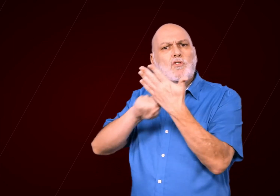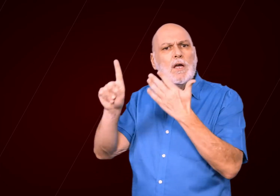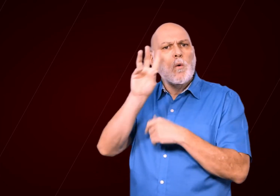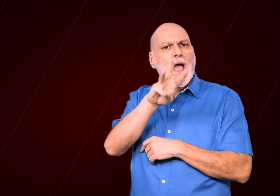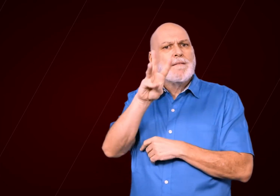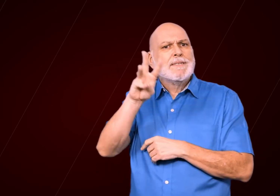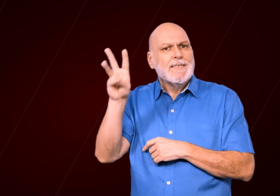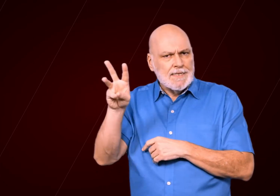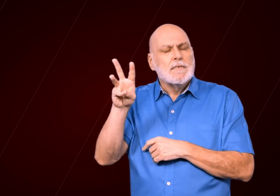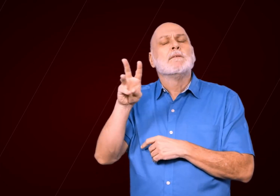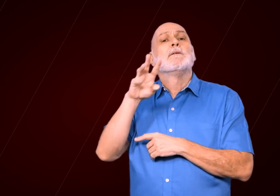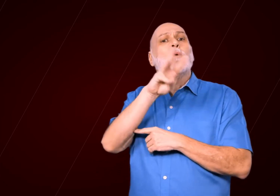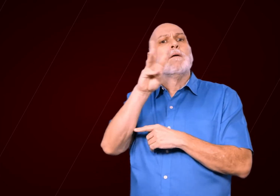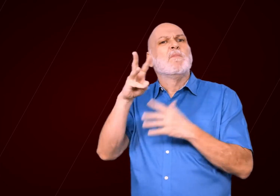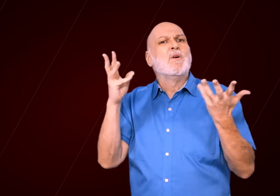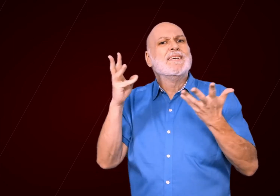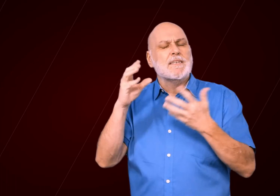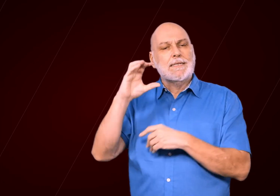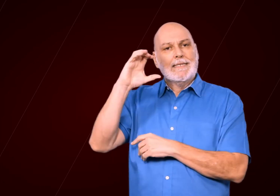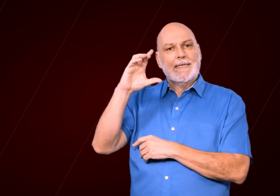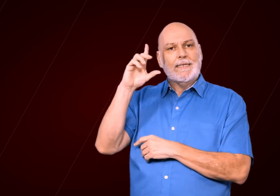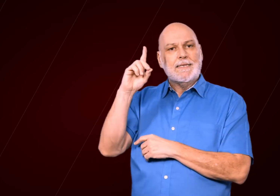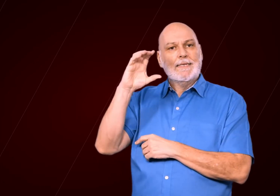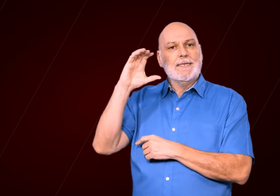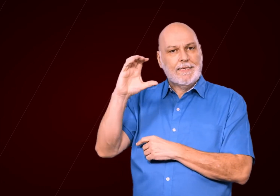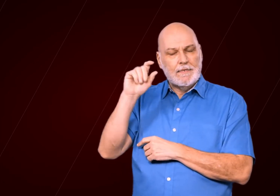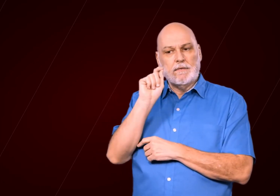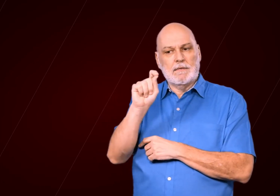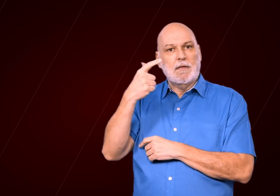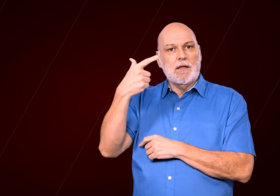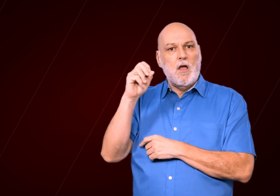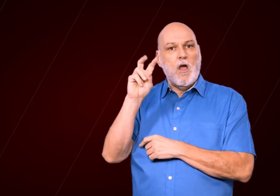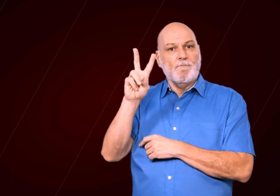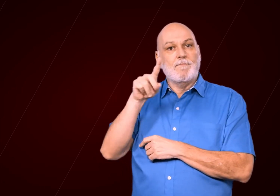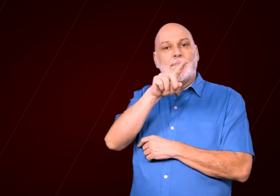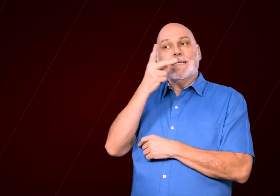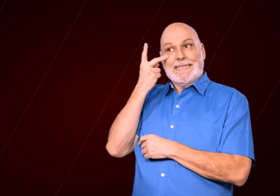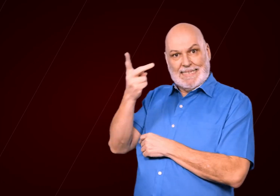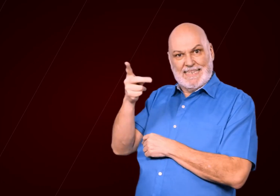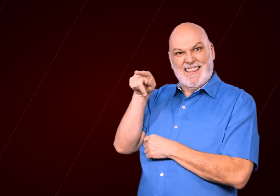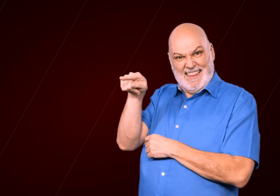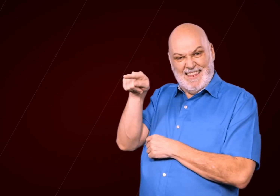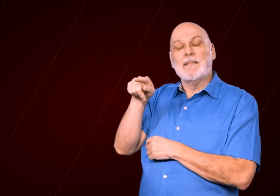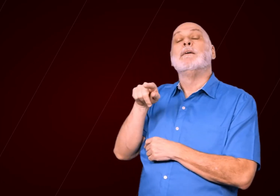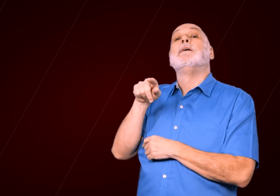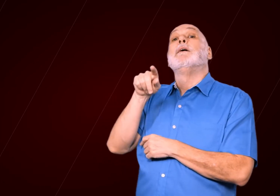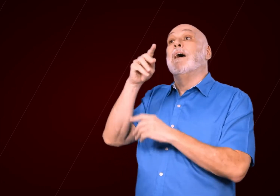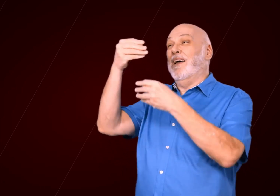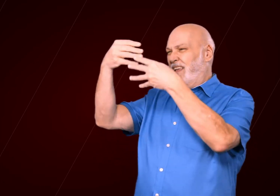If you are not sure,